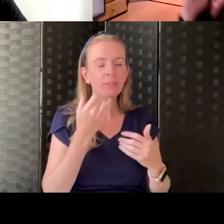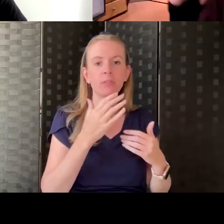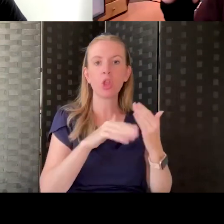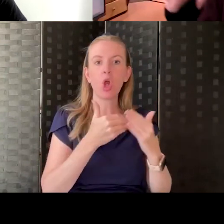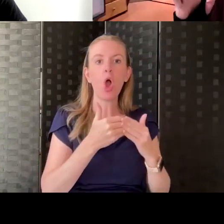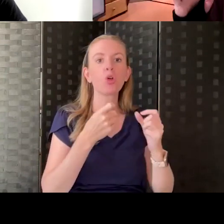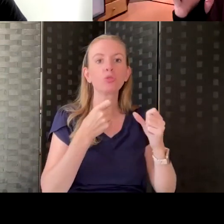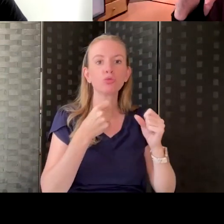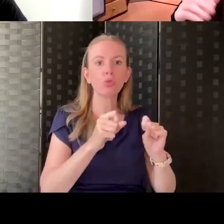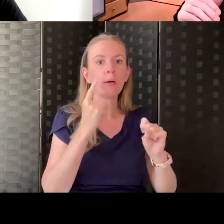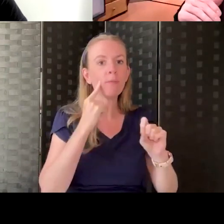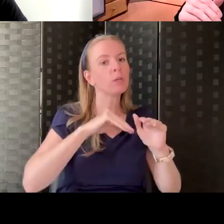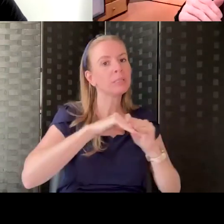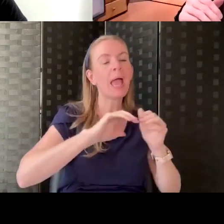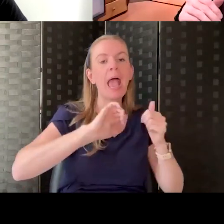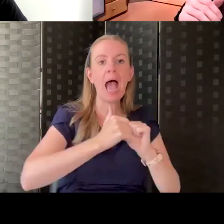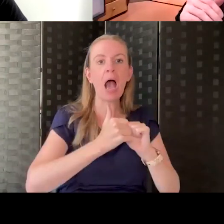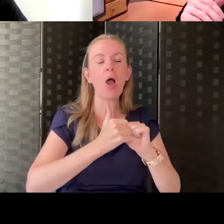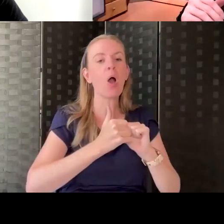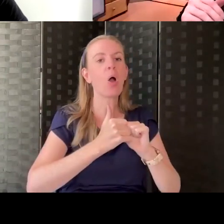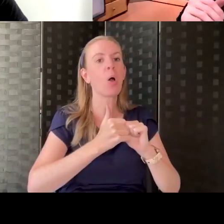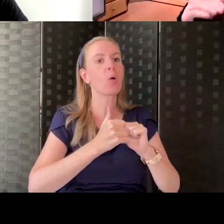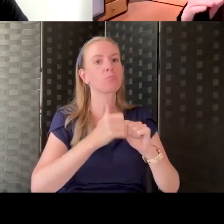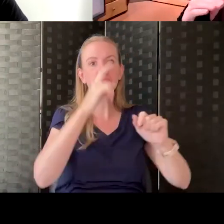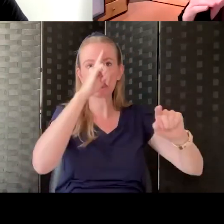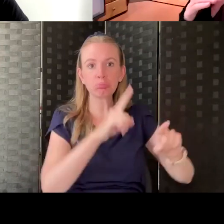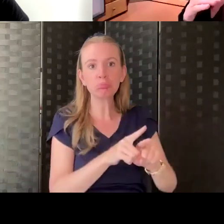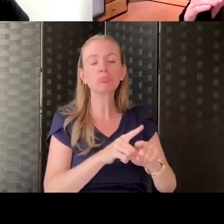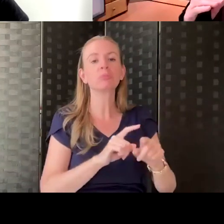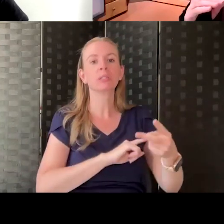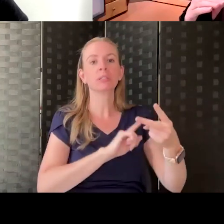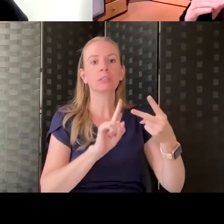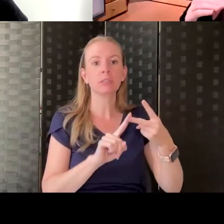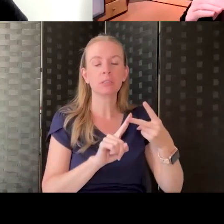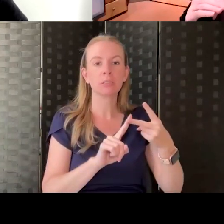how do you get the multiple together? Kind of similar, after the second one in there.